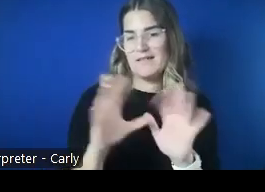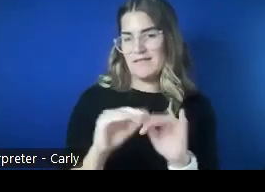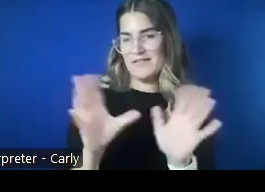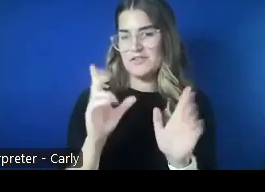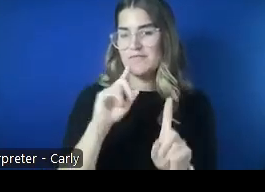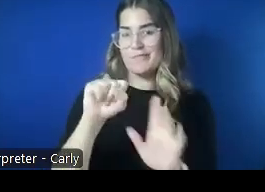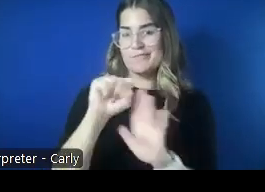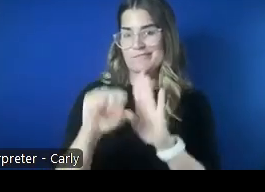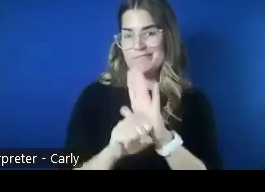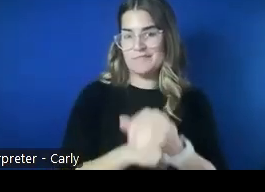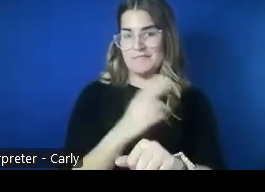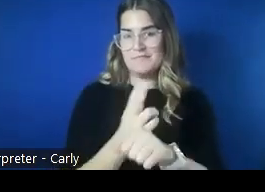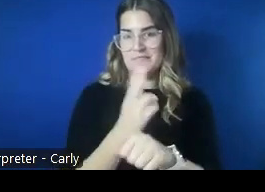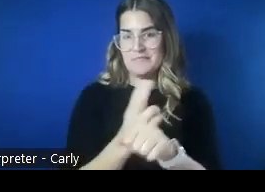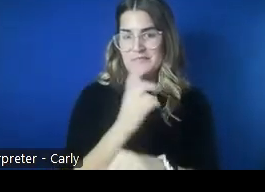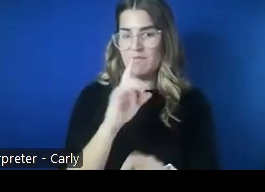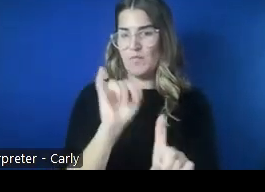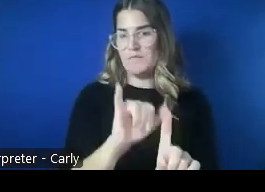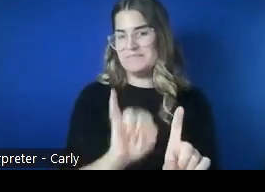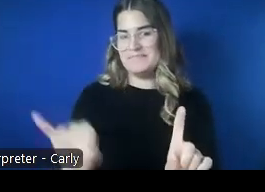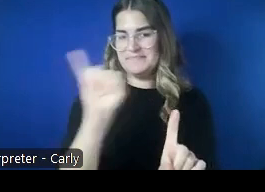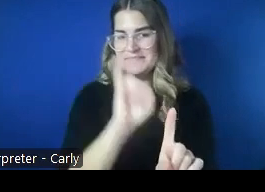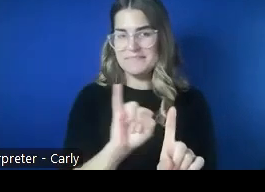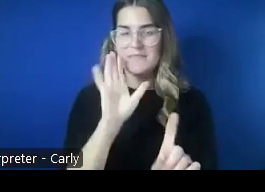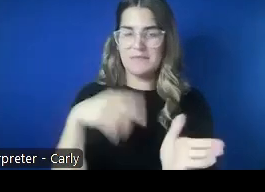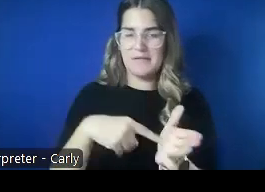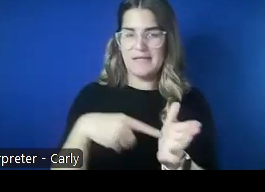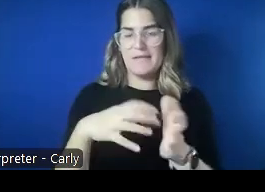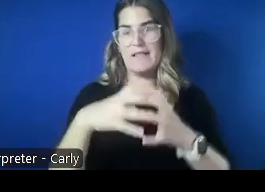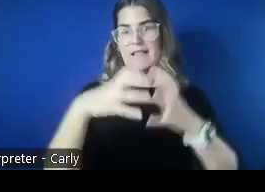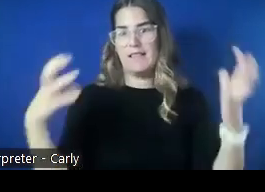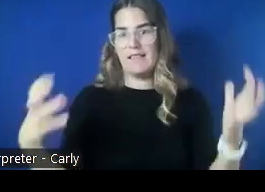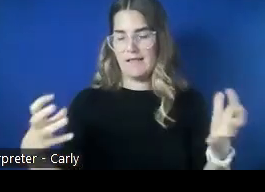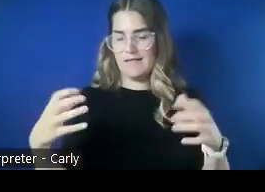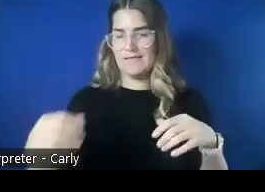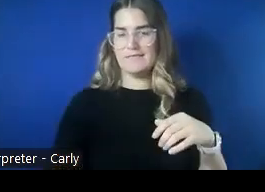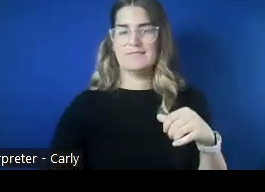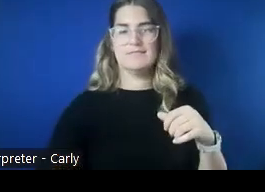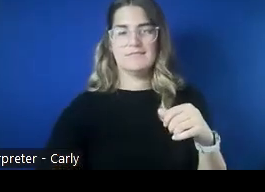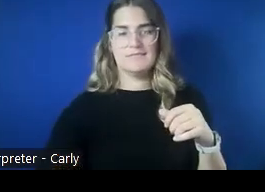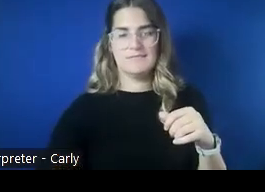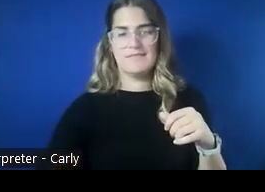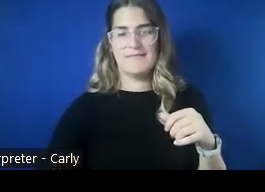that we can use that um and we build a lot of our especially within that first uh 12 months